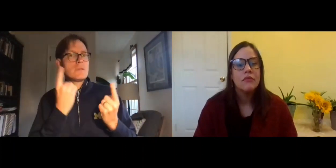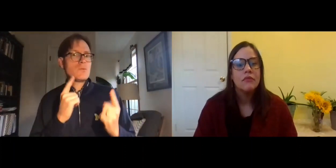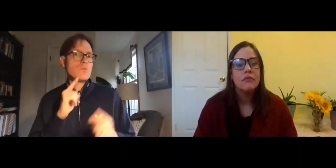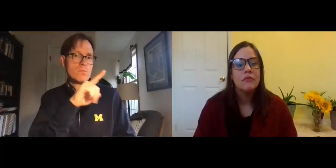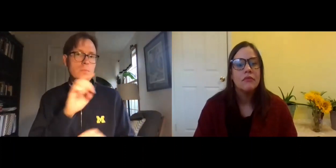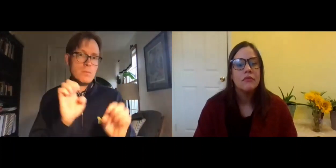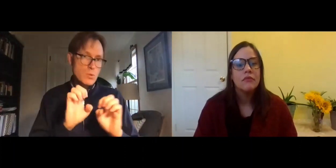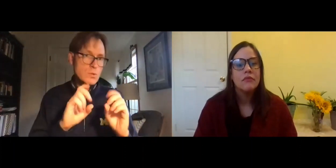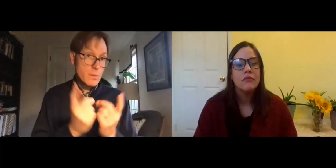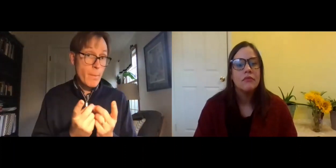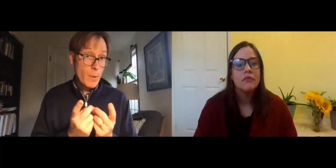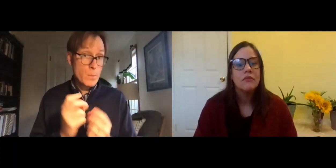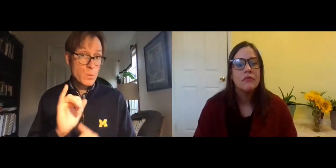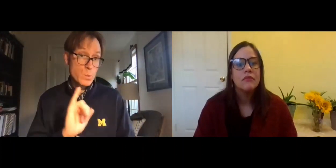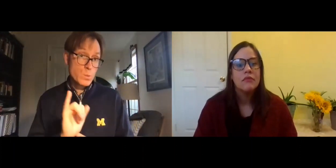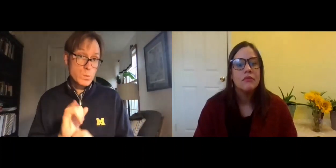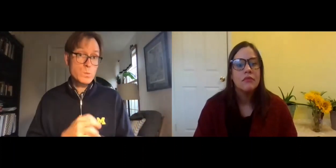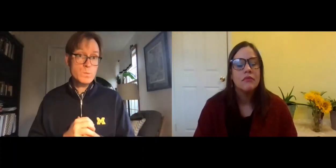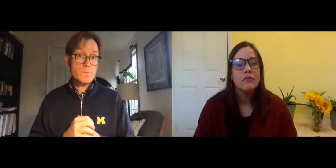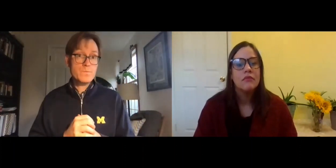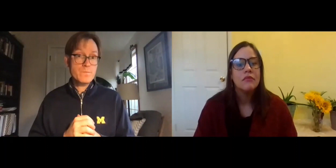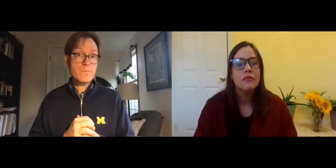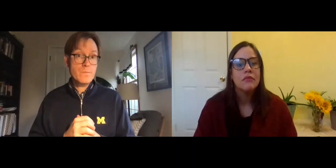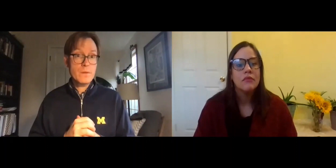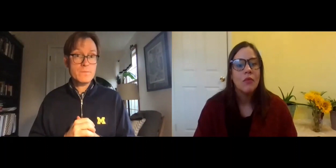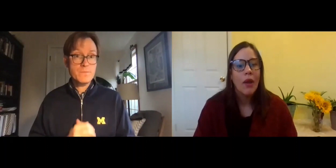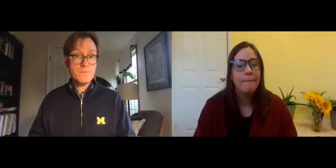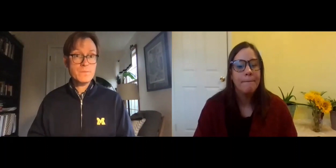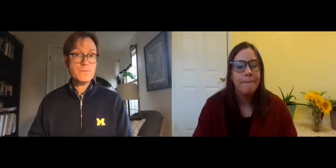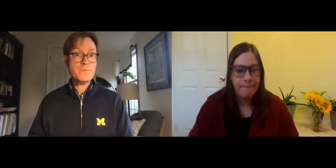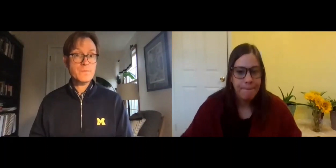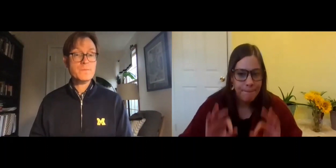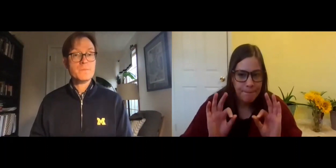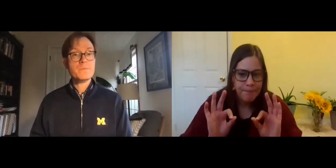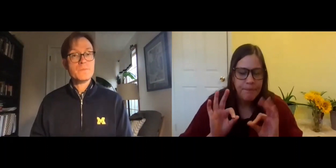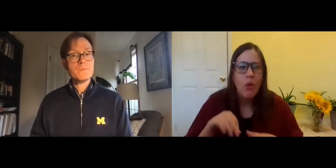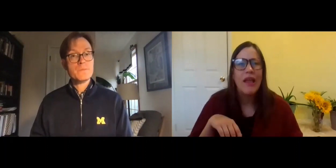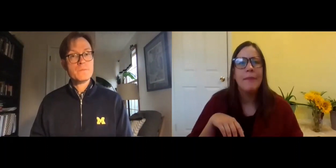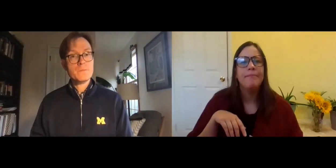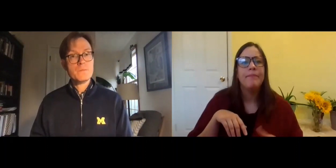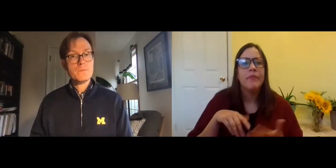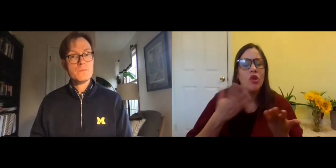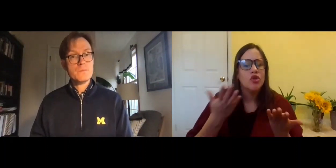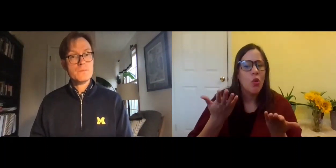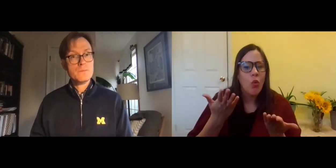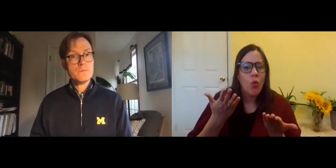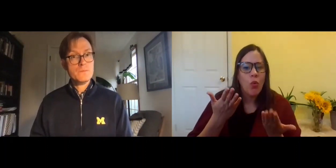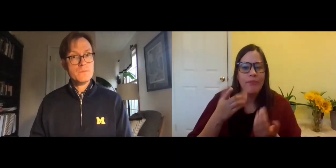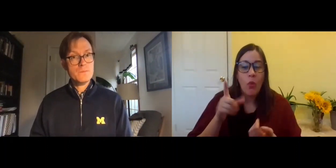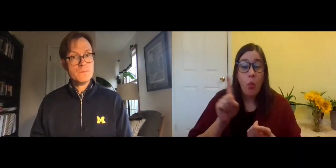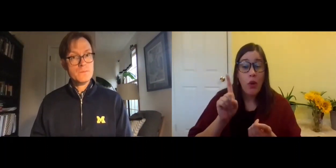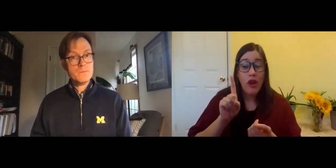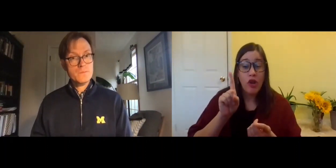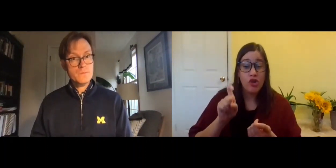If you really do become sick, or you struggle to breathe; you have any sort of respiratory distress go straight to the emergency room.